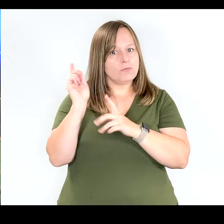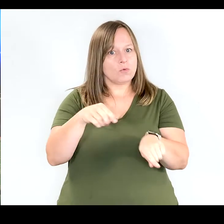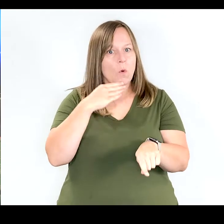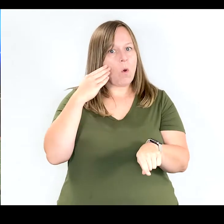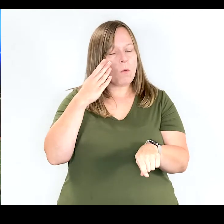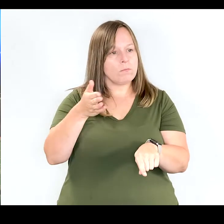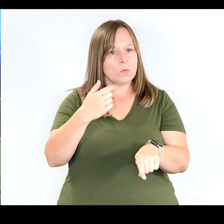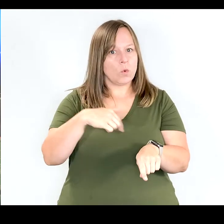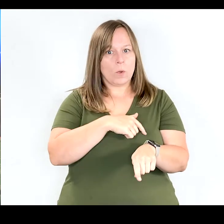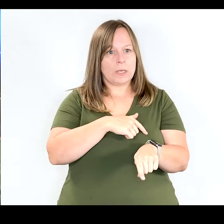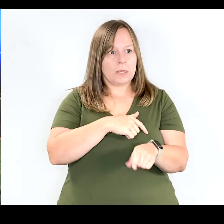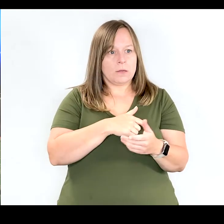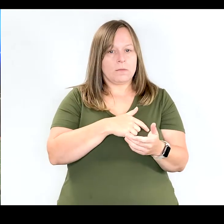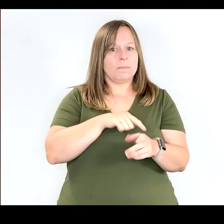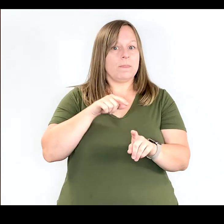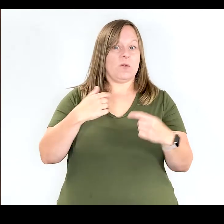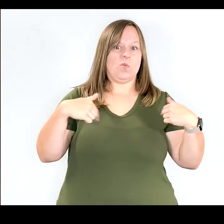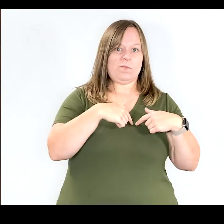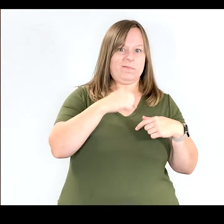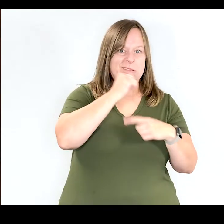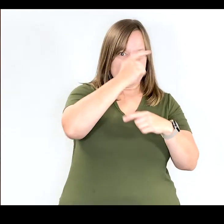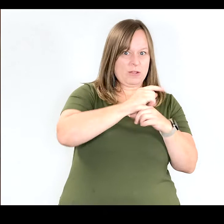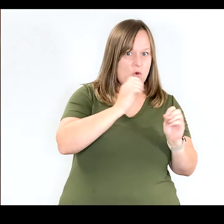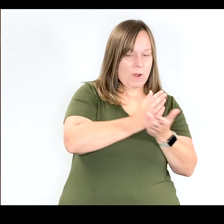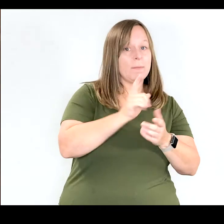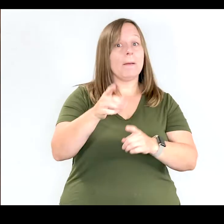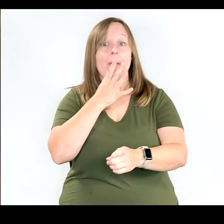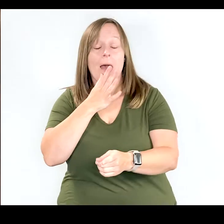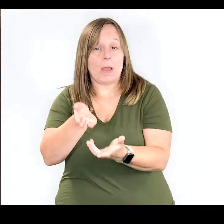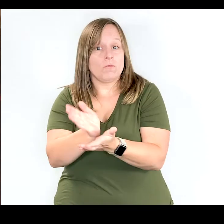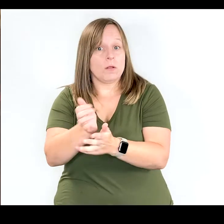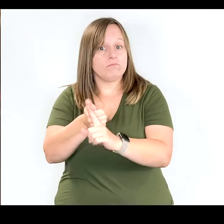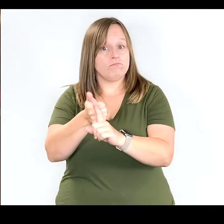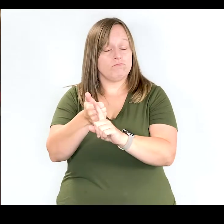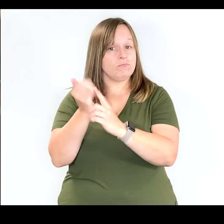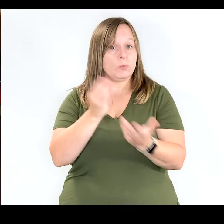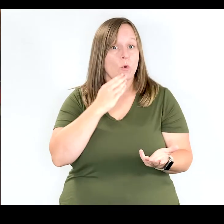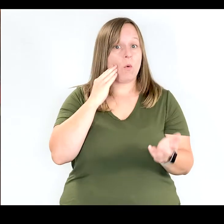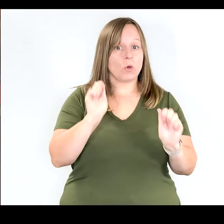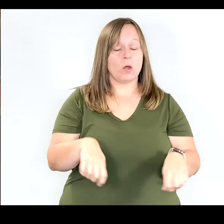She couldn't go home because she has-- we had no right. I said, my mom. So that's when she did her work. That's why my mom is home.